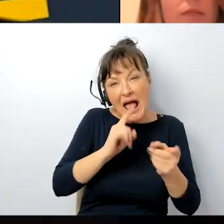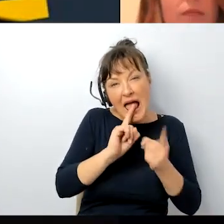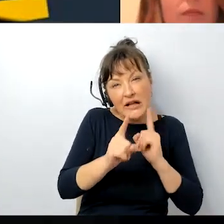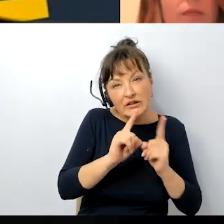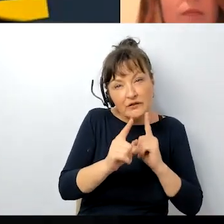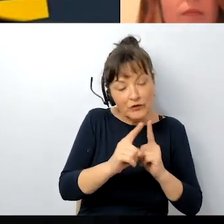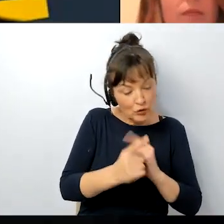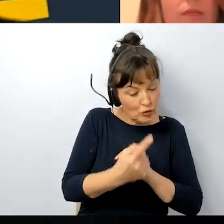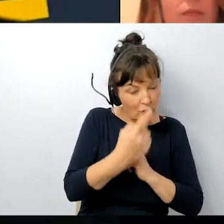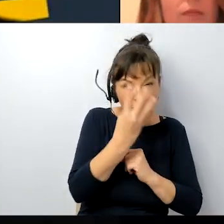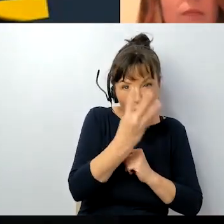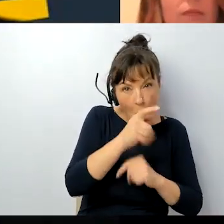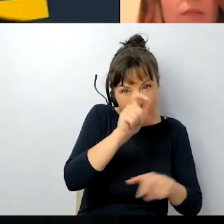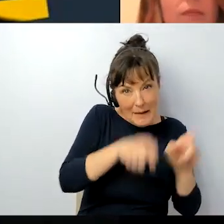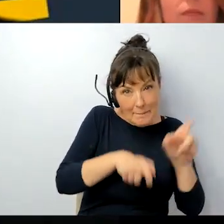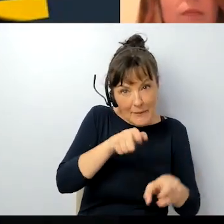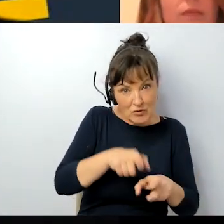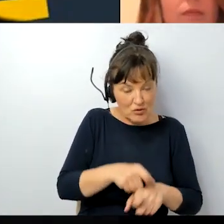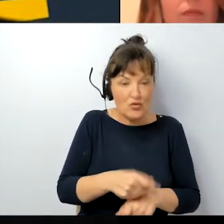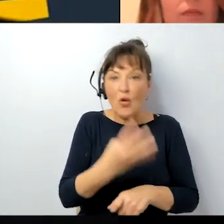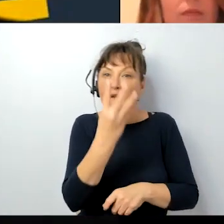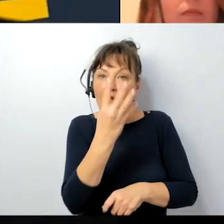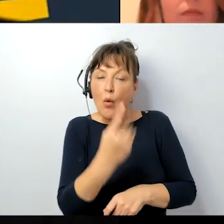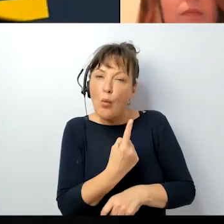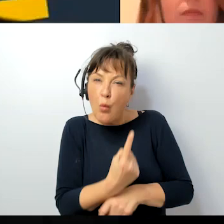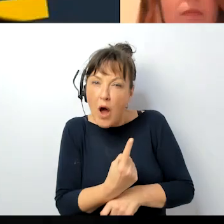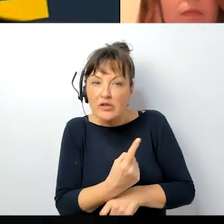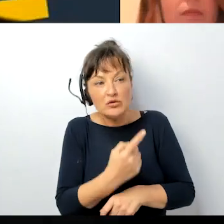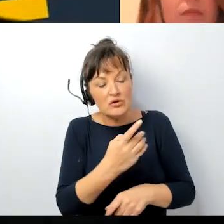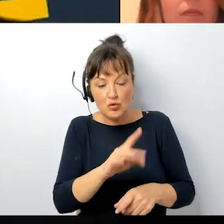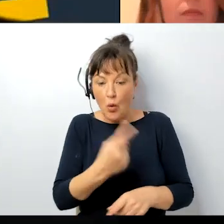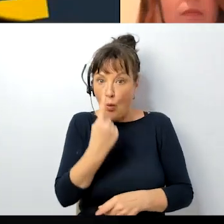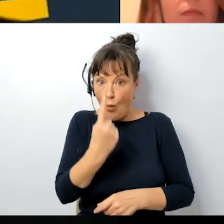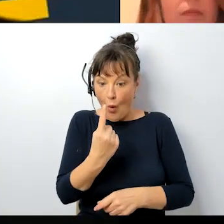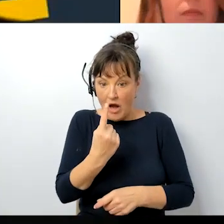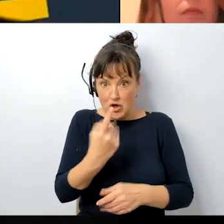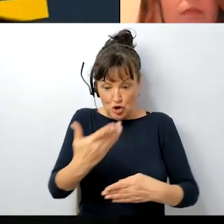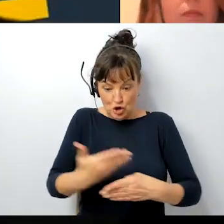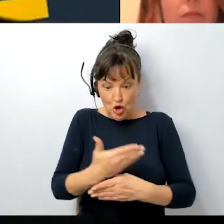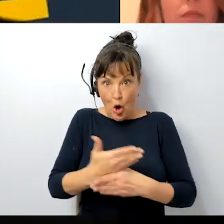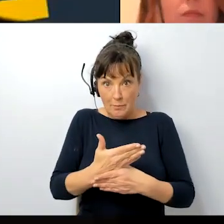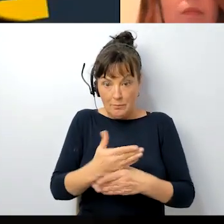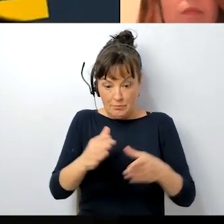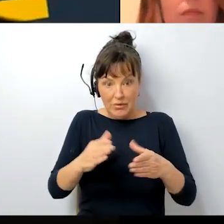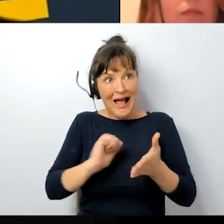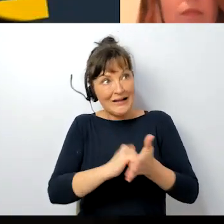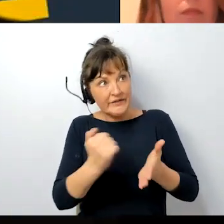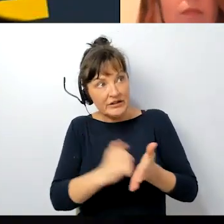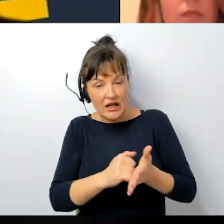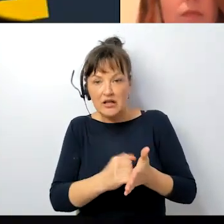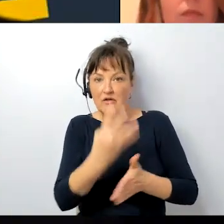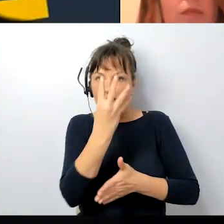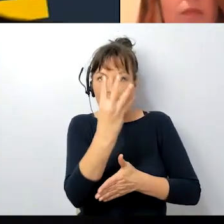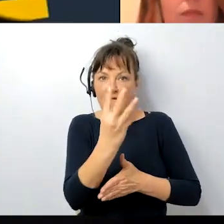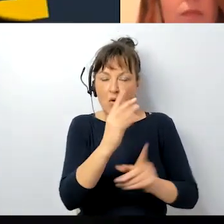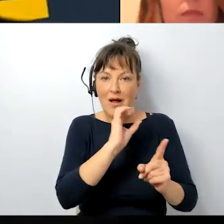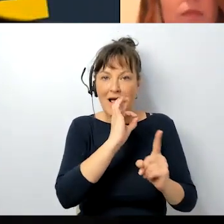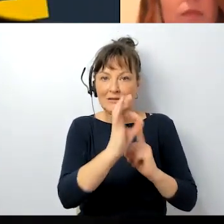for every position, we'd probably fully interview about four people so that's the ratio about one to